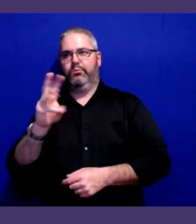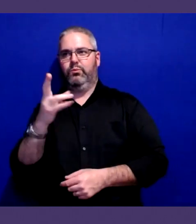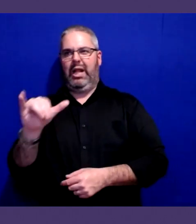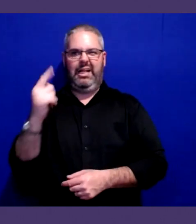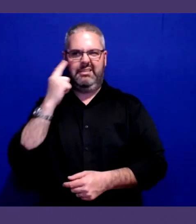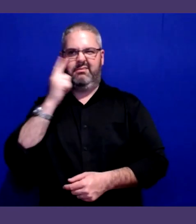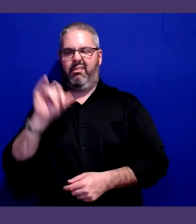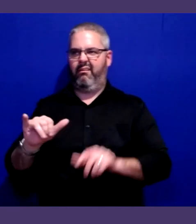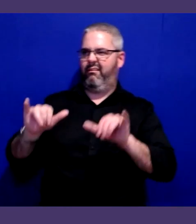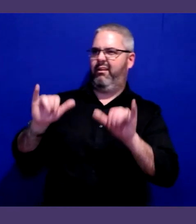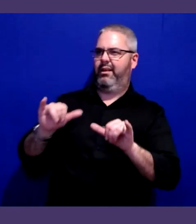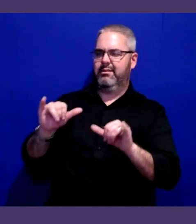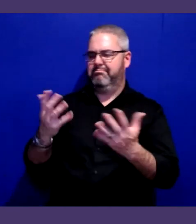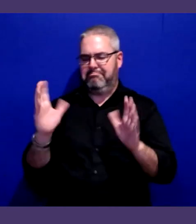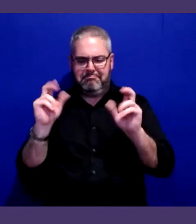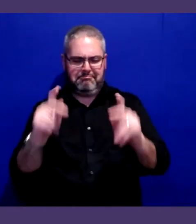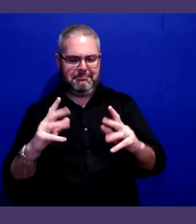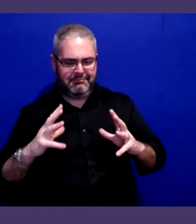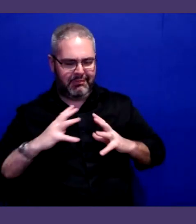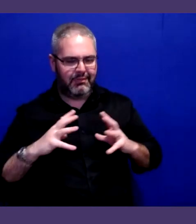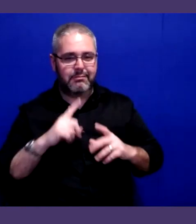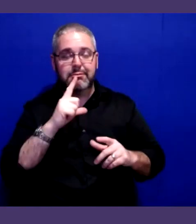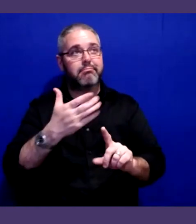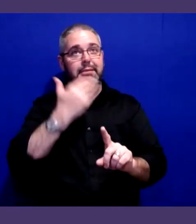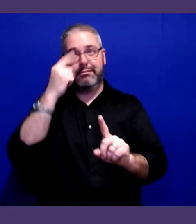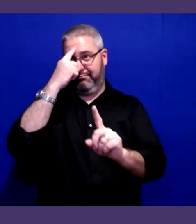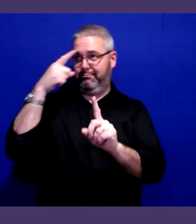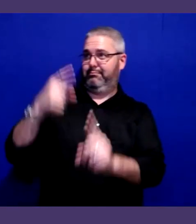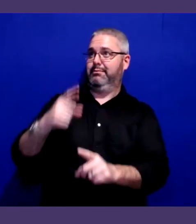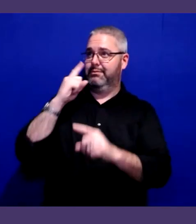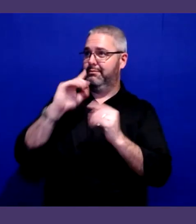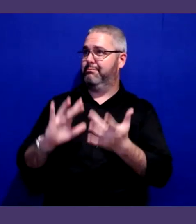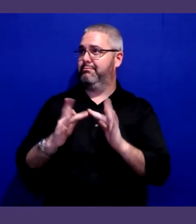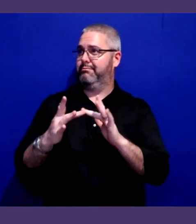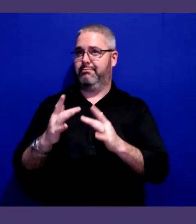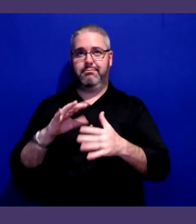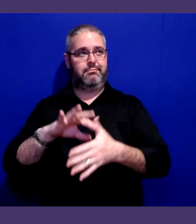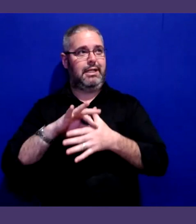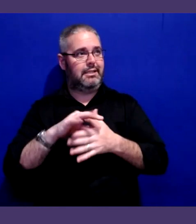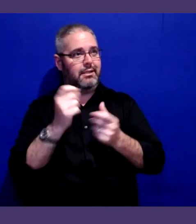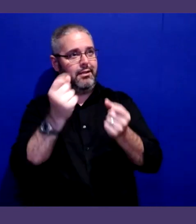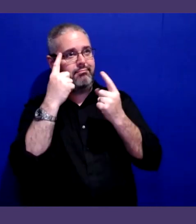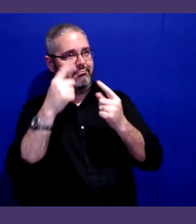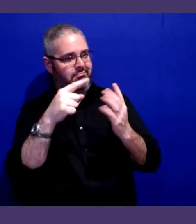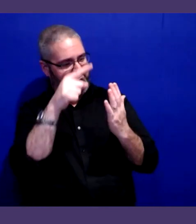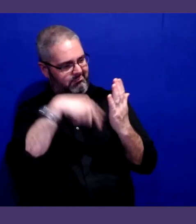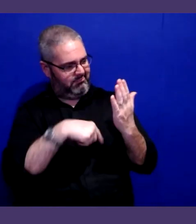You probably know us us best for the Web Content Accessibility Guidelines, WCAG,